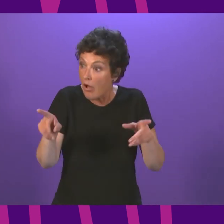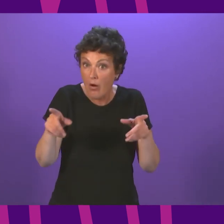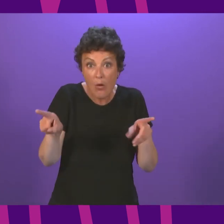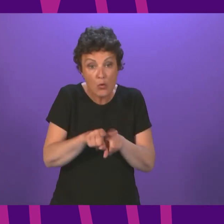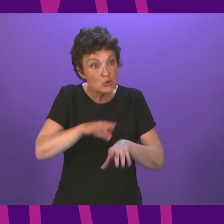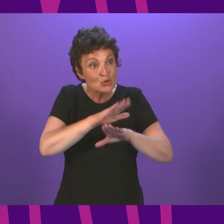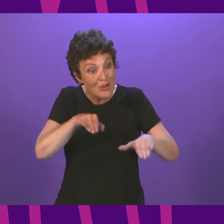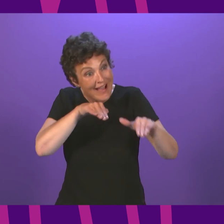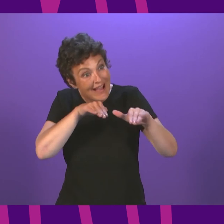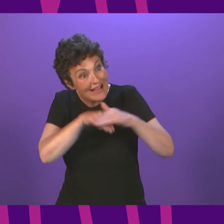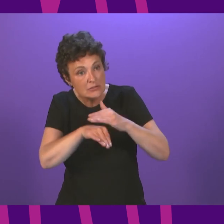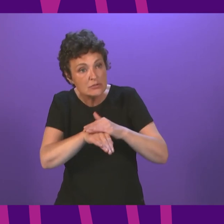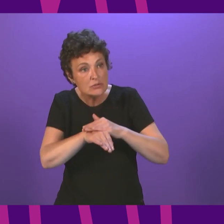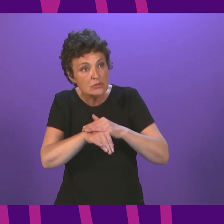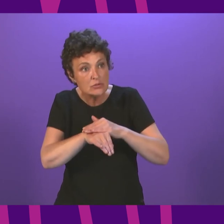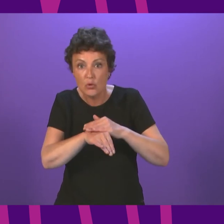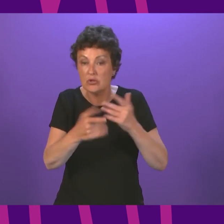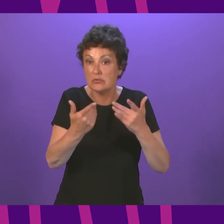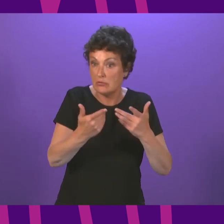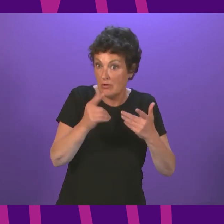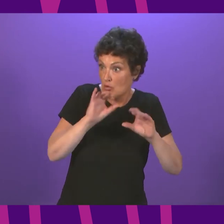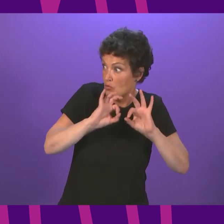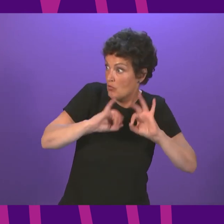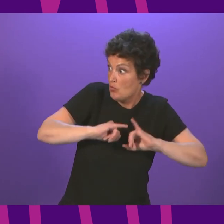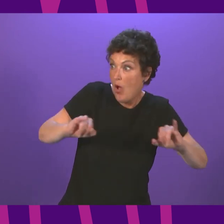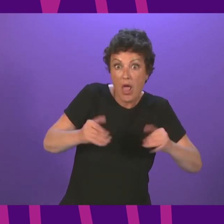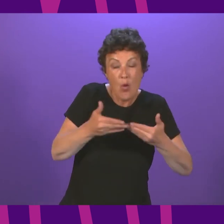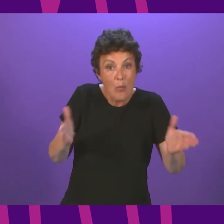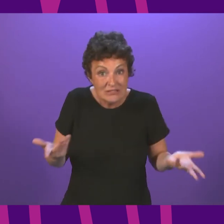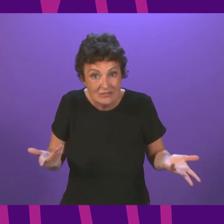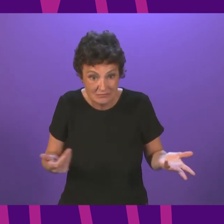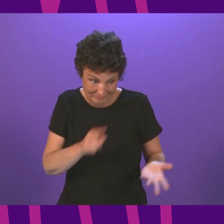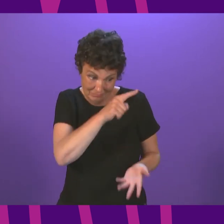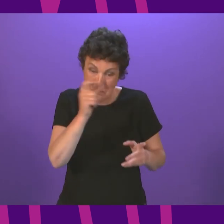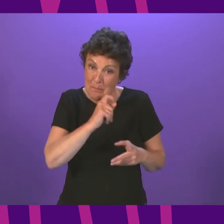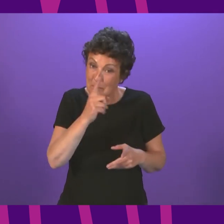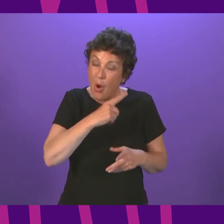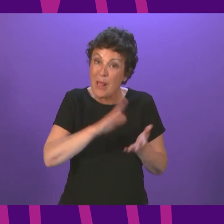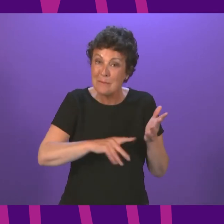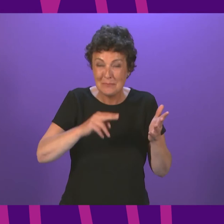was not my intention. I thank members for the way in which they have engaged in the